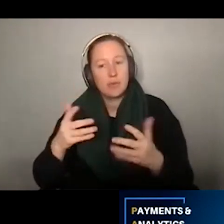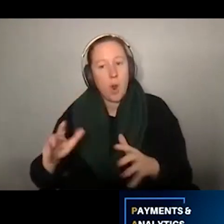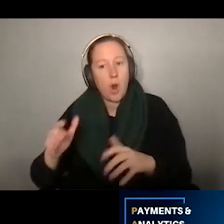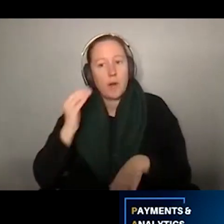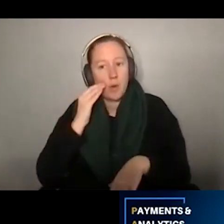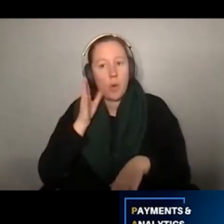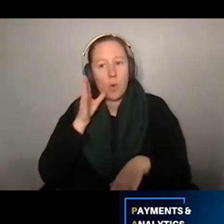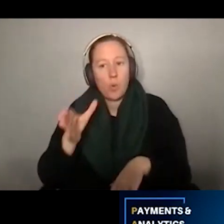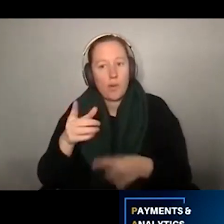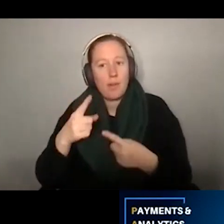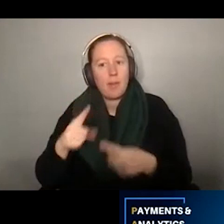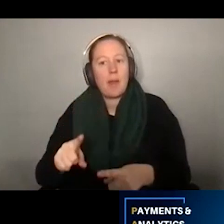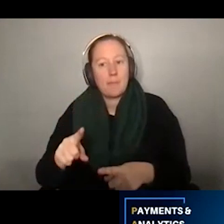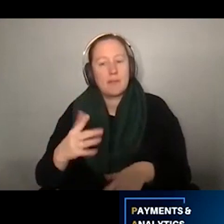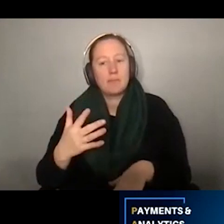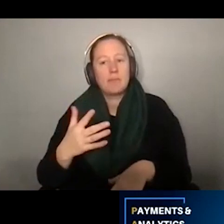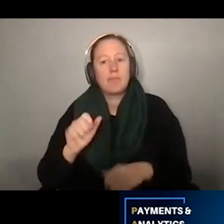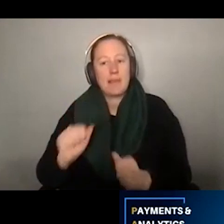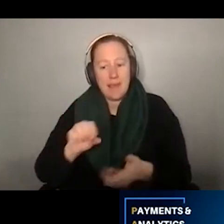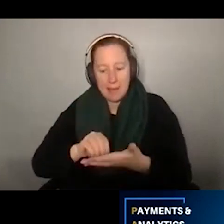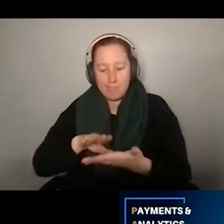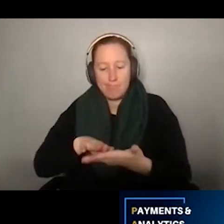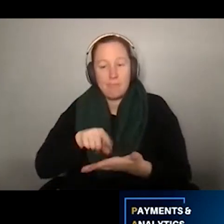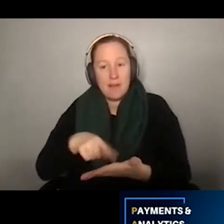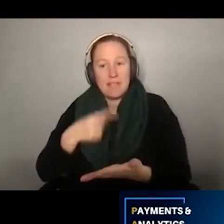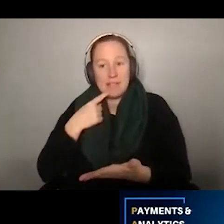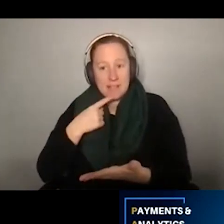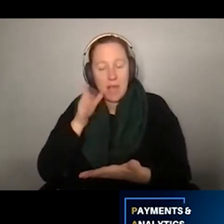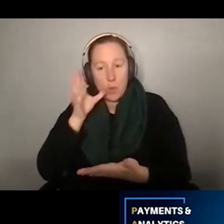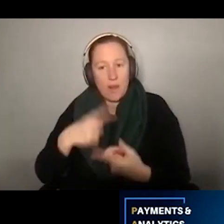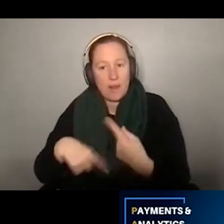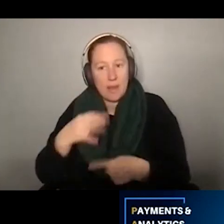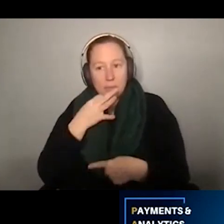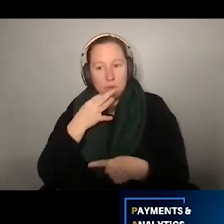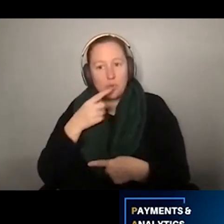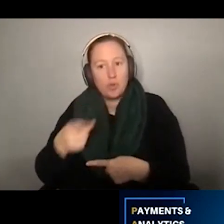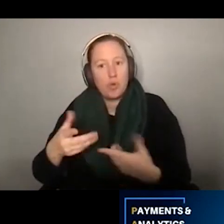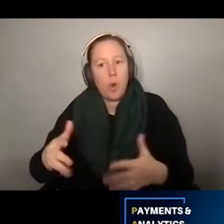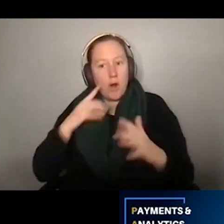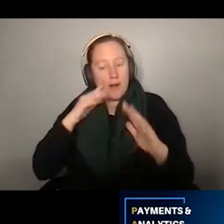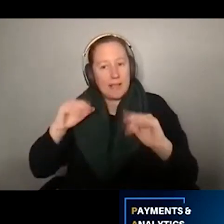appropriately document and justify that are on the horizon that you're expecting that have been incurred,